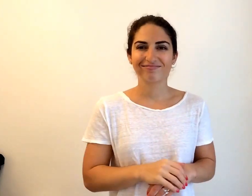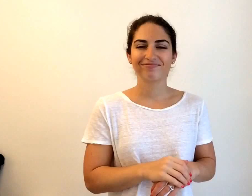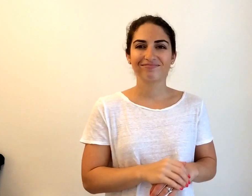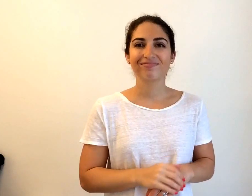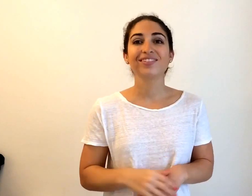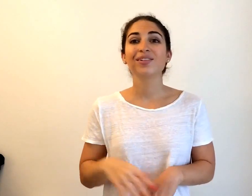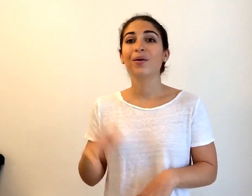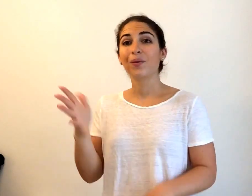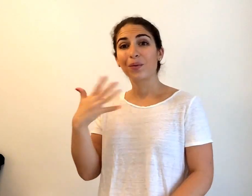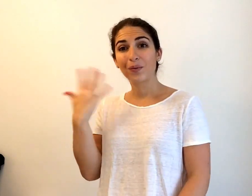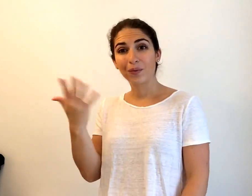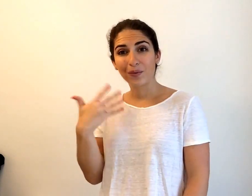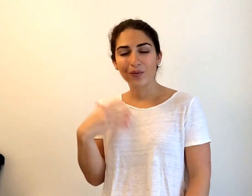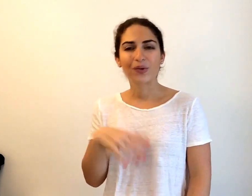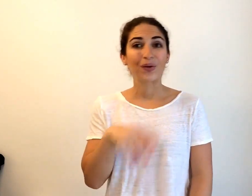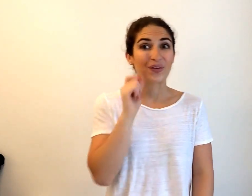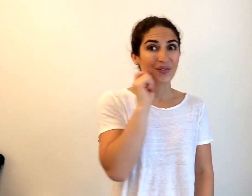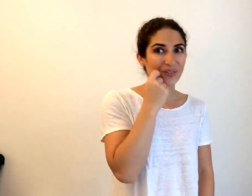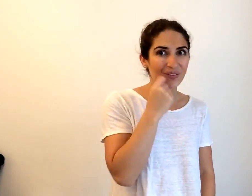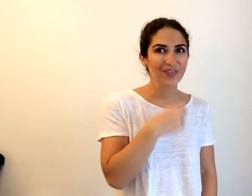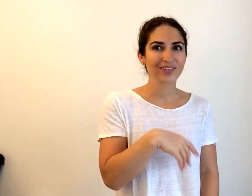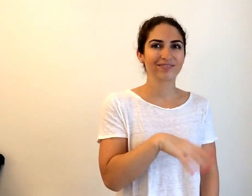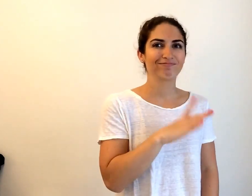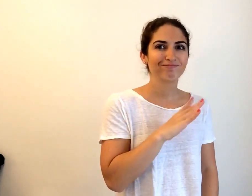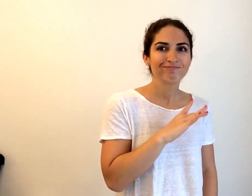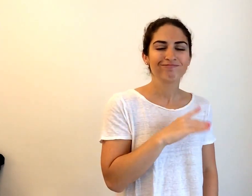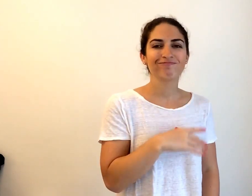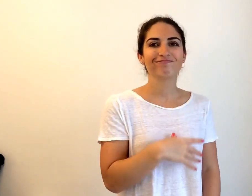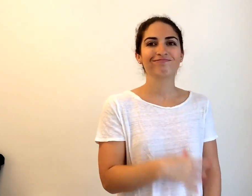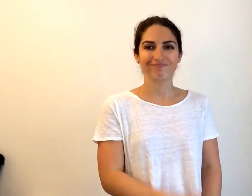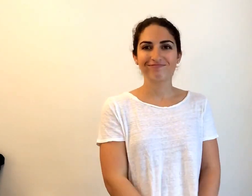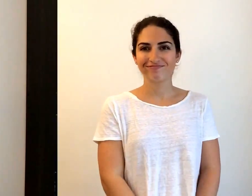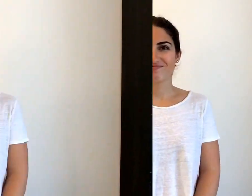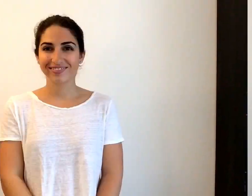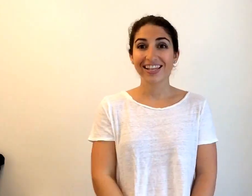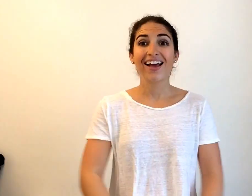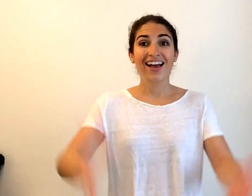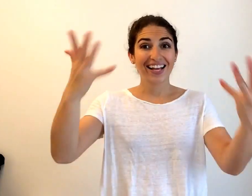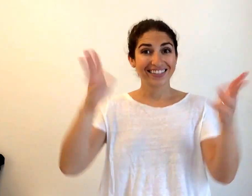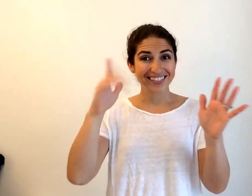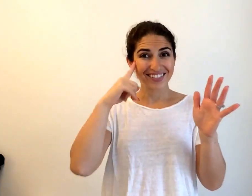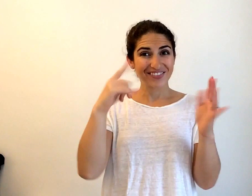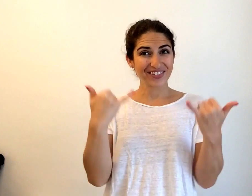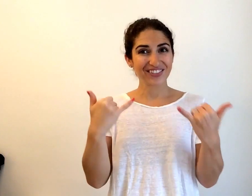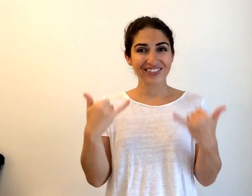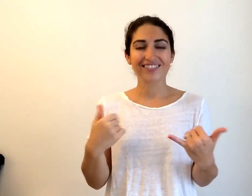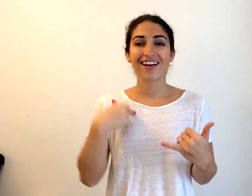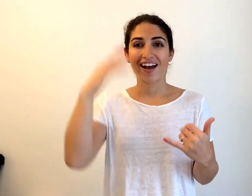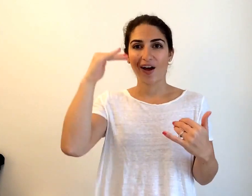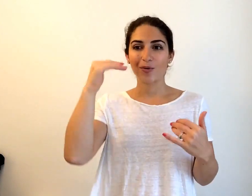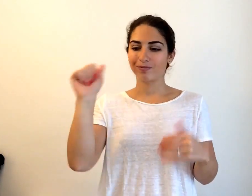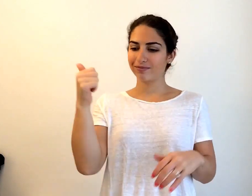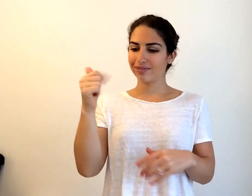This is the temperature, and that's just something that's cool or interesting. And that's it for today!